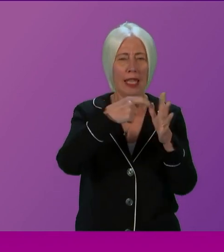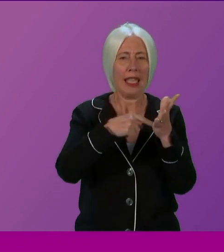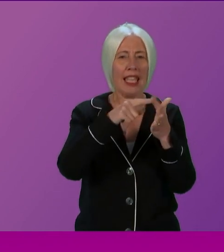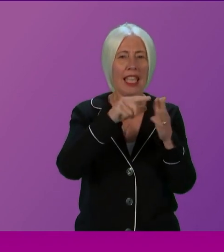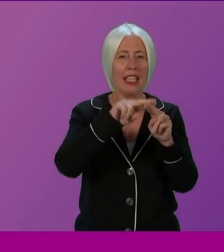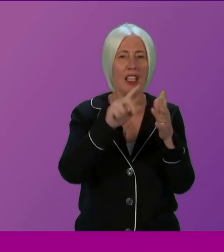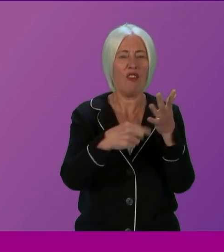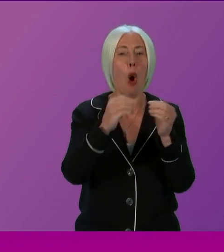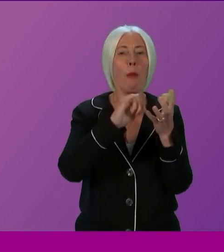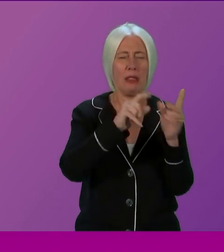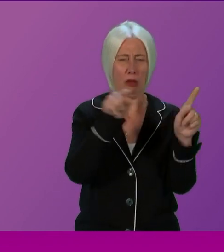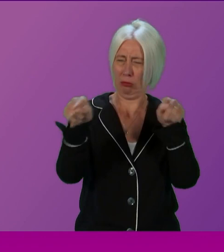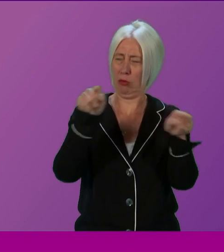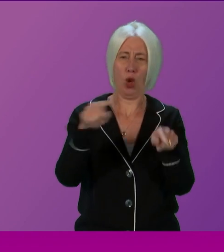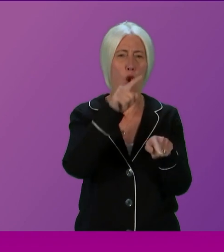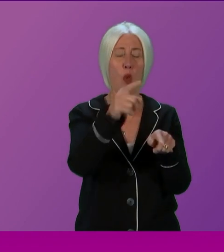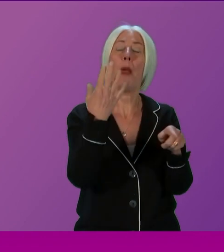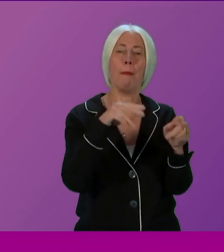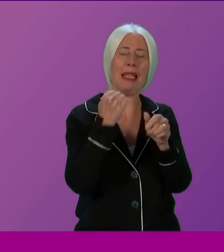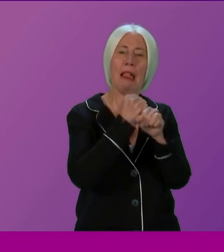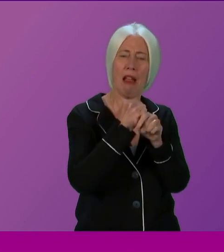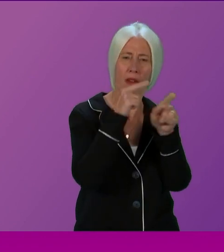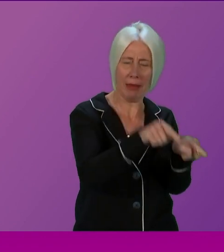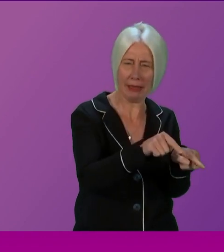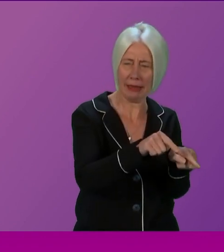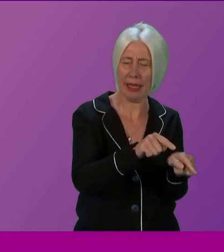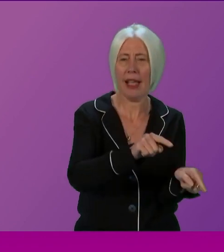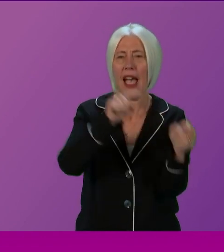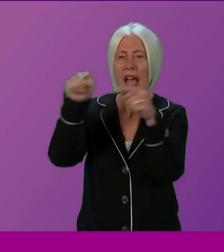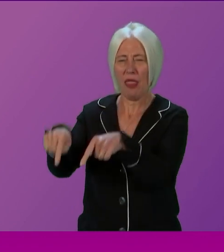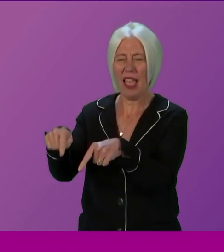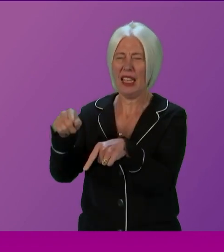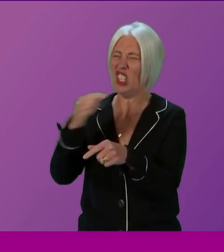record in government and one who says that the Government has a terrible record. Now